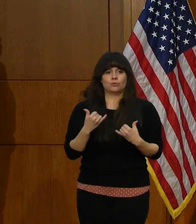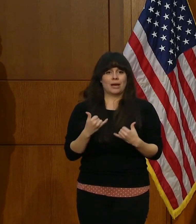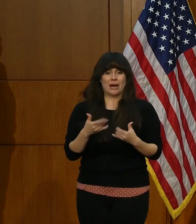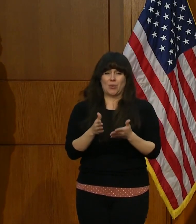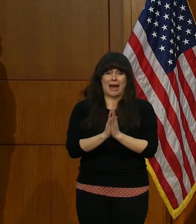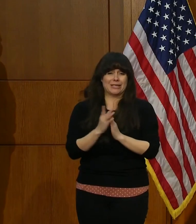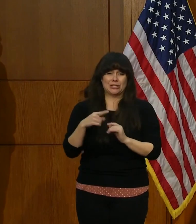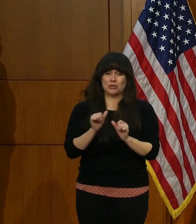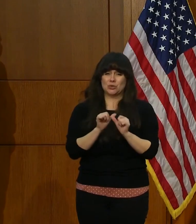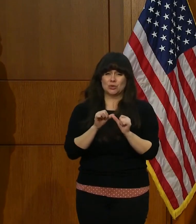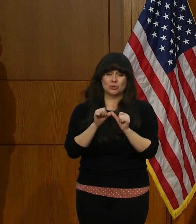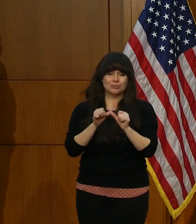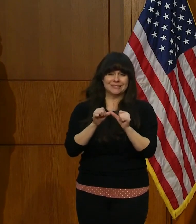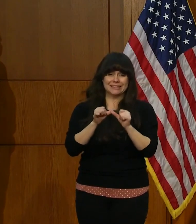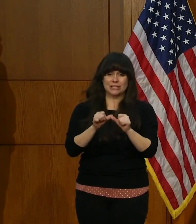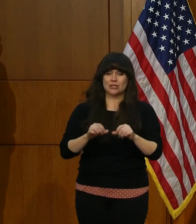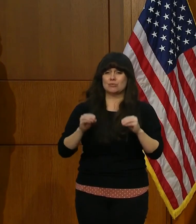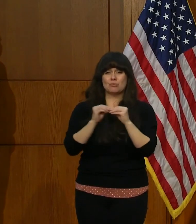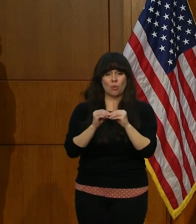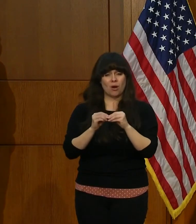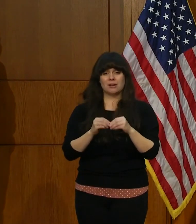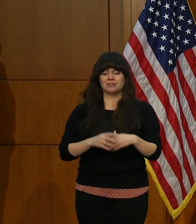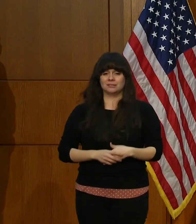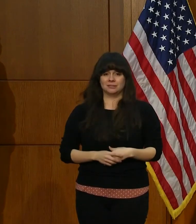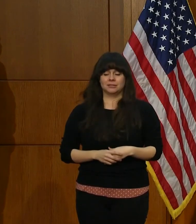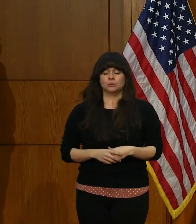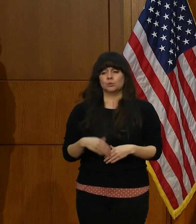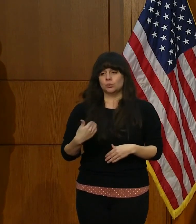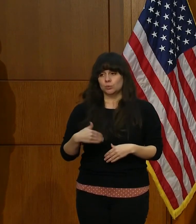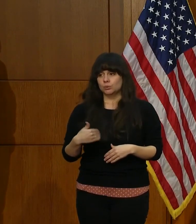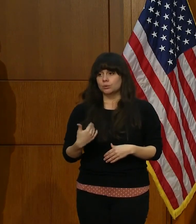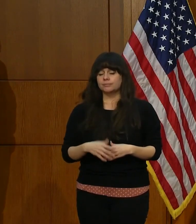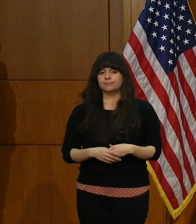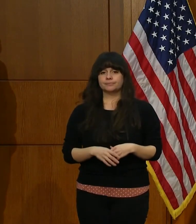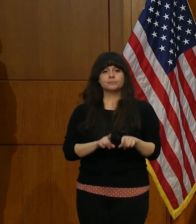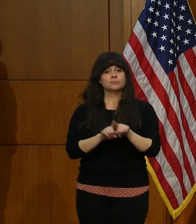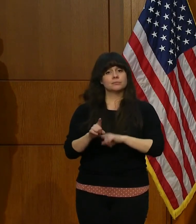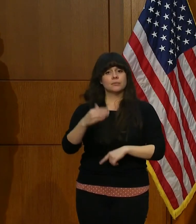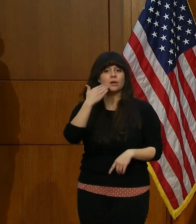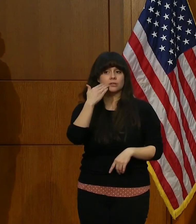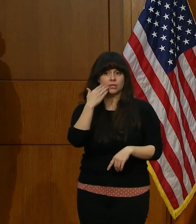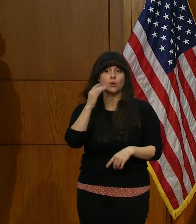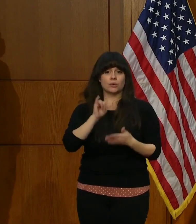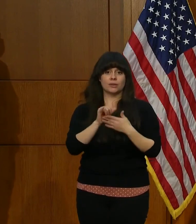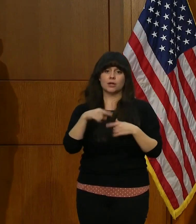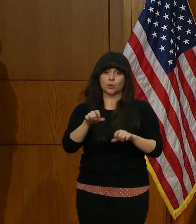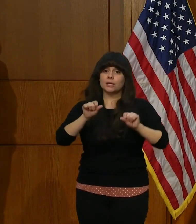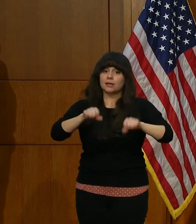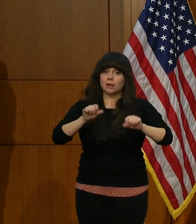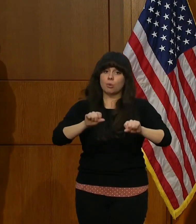JUICE. RIGHT WHEN WE'RE ASKING